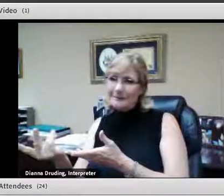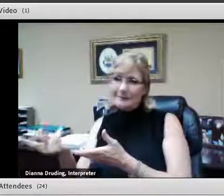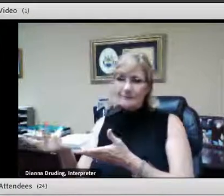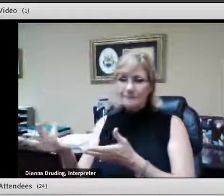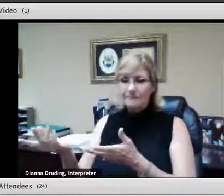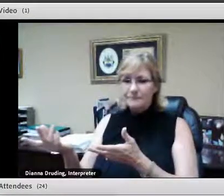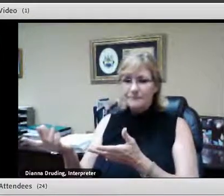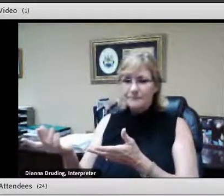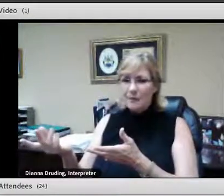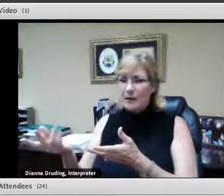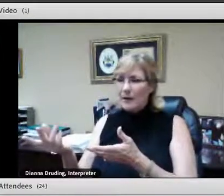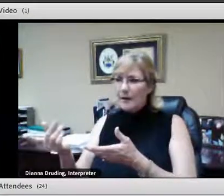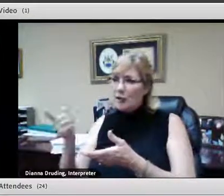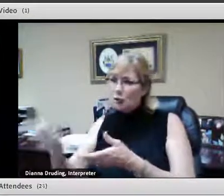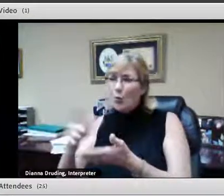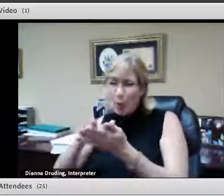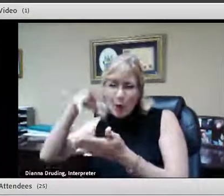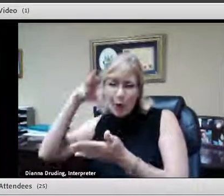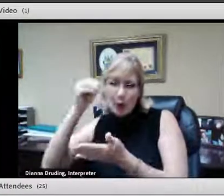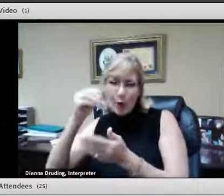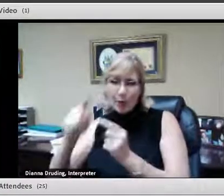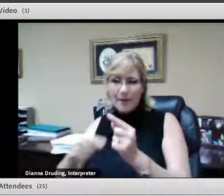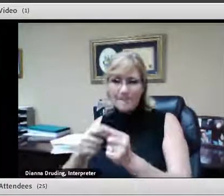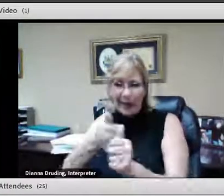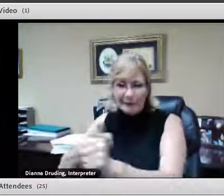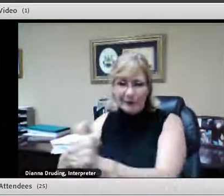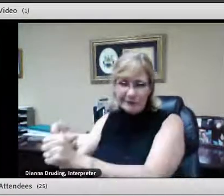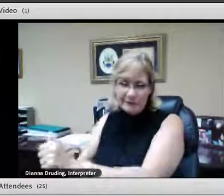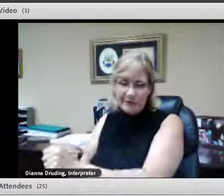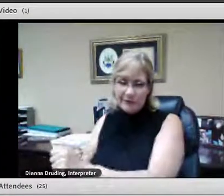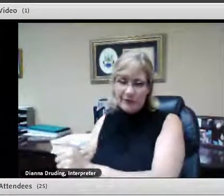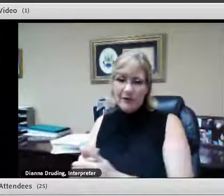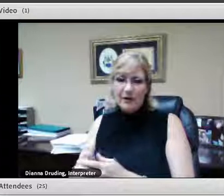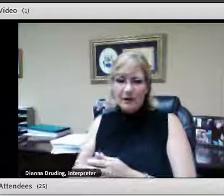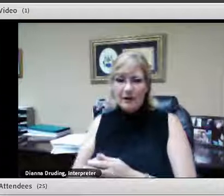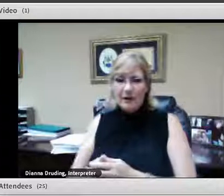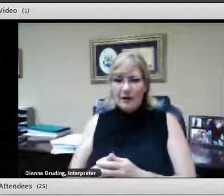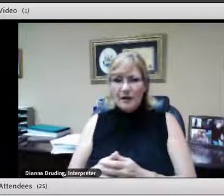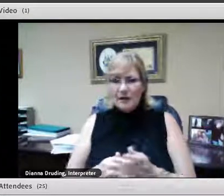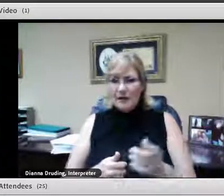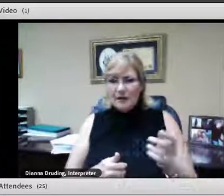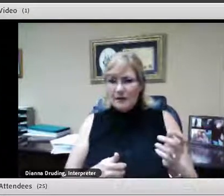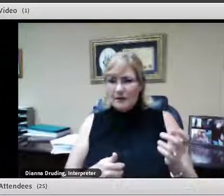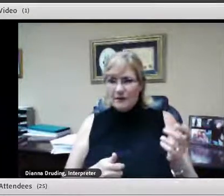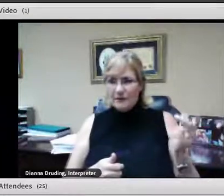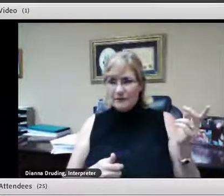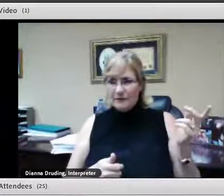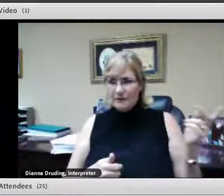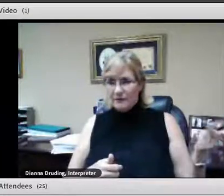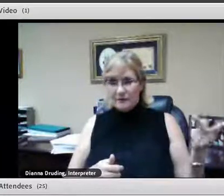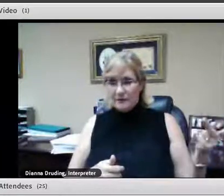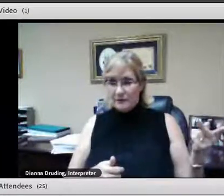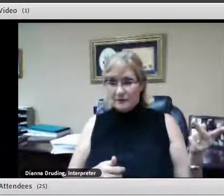Ryan: A neat way to get kids to earn a little bit about each other. Elizabeth is saying -- Hilary: She just said, "Oops, I did two lies." Yeah.